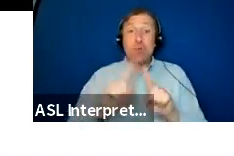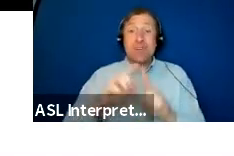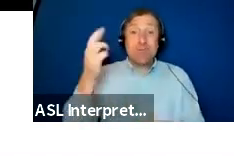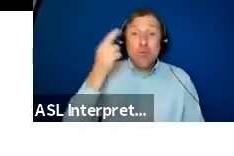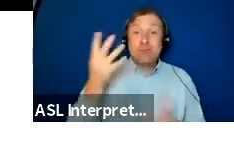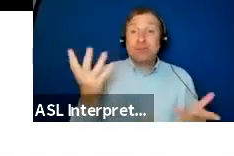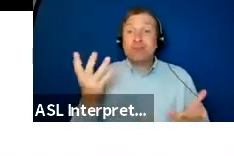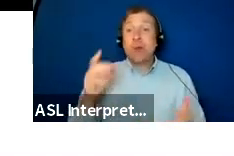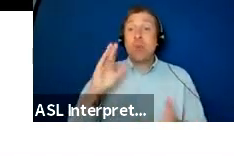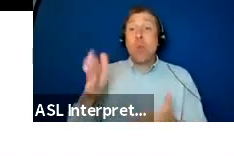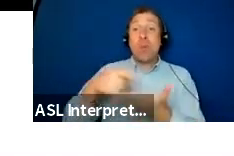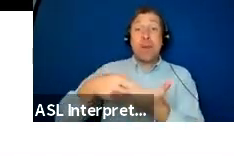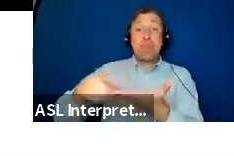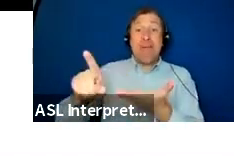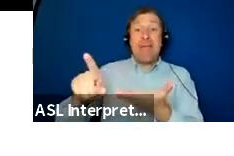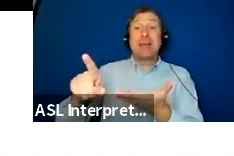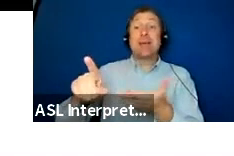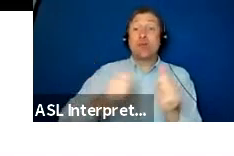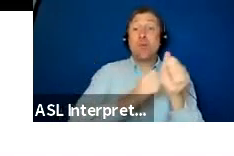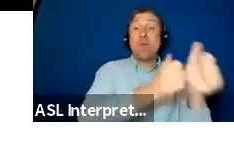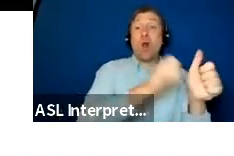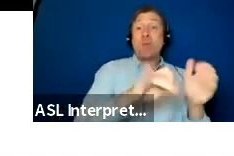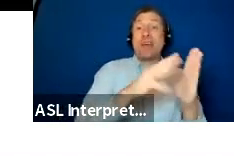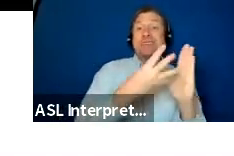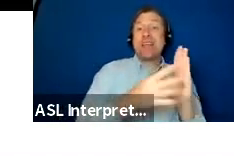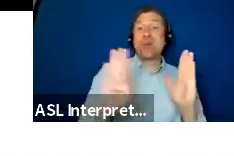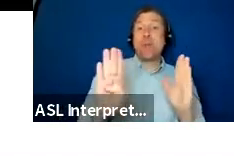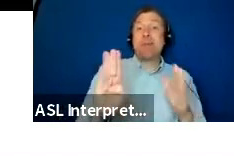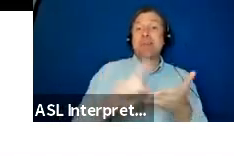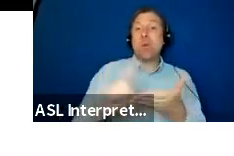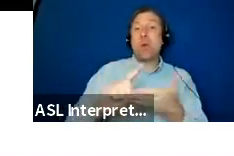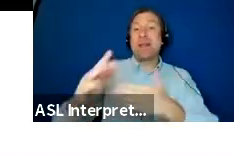would be compensated in accordance with the Schedule B weekly minimum for that time period.